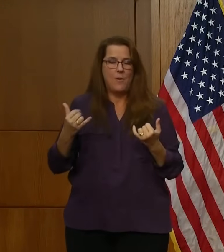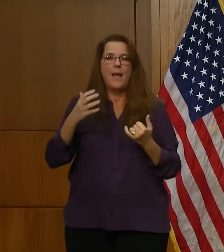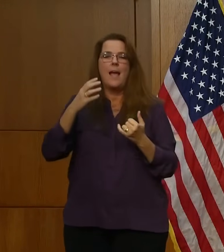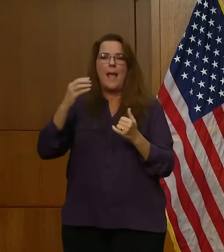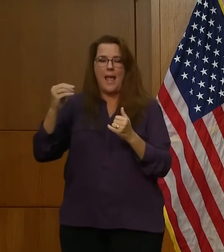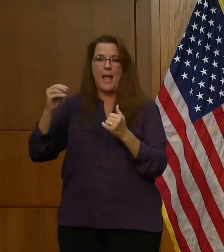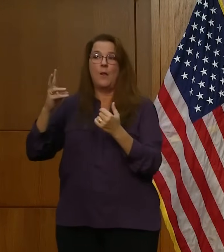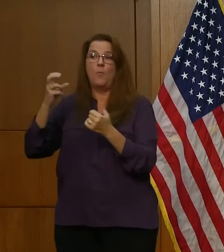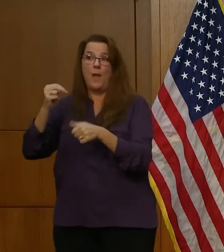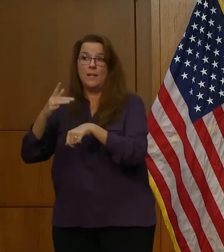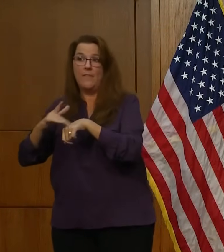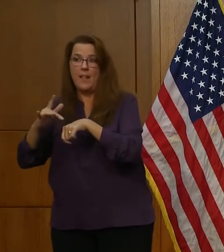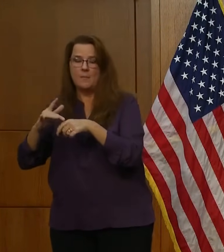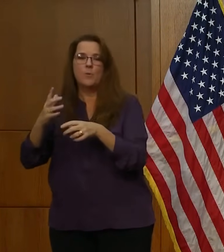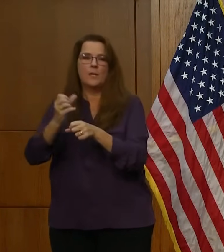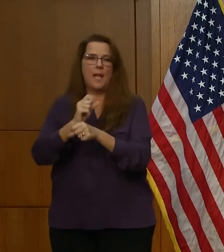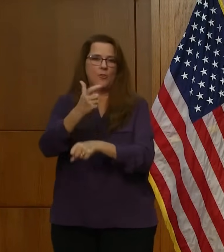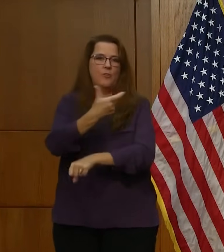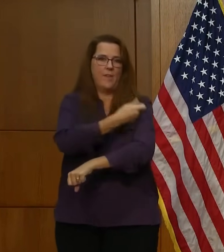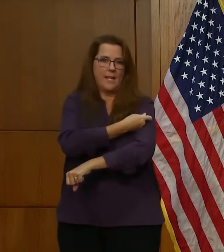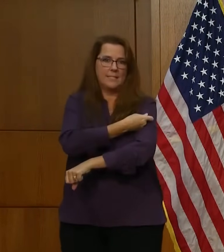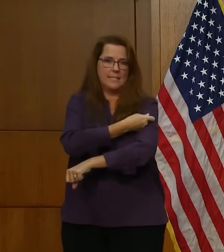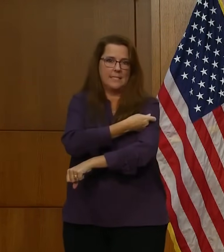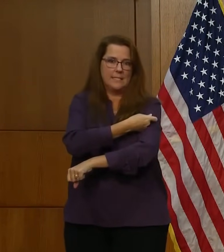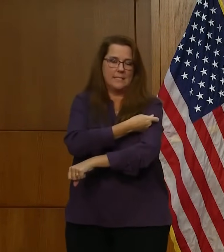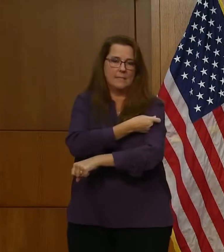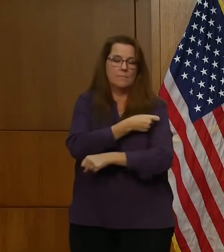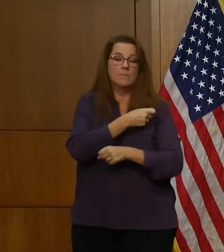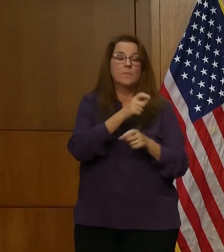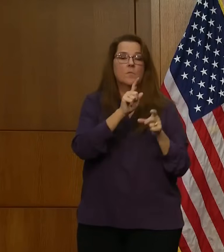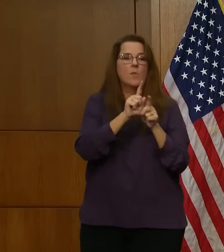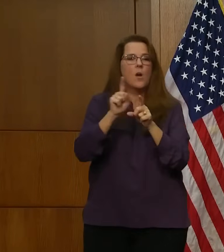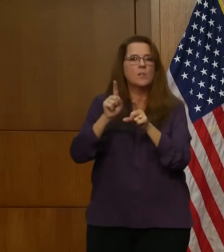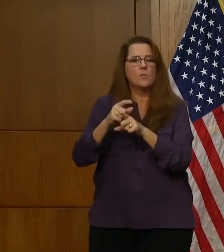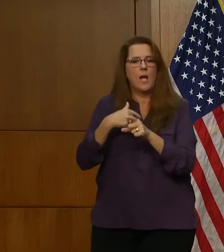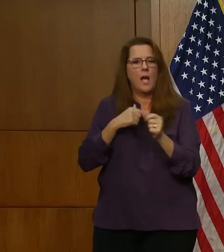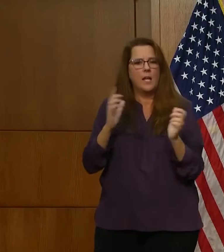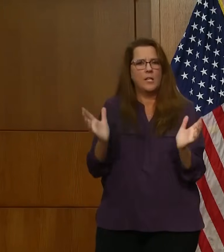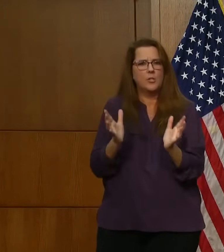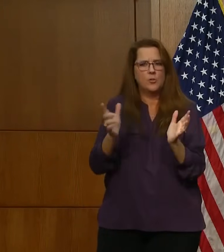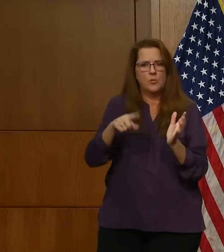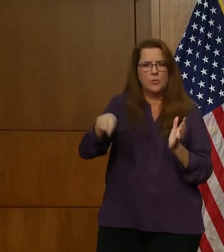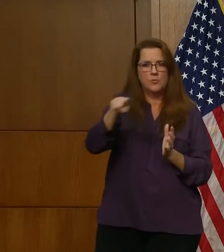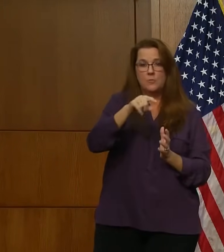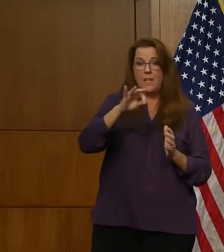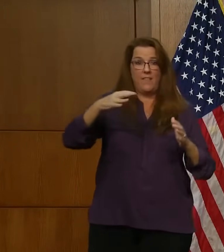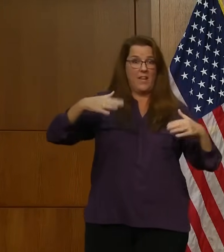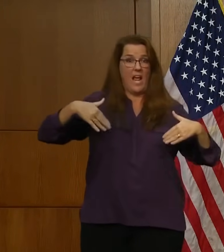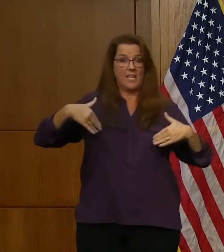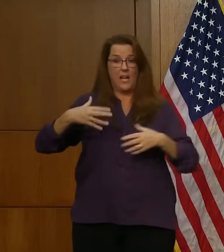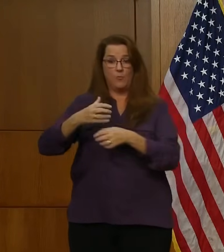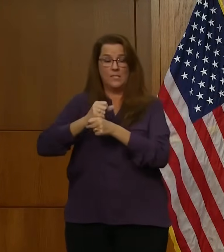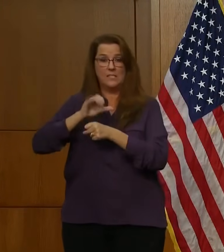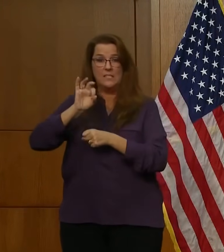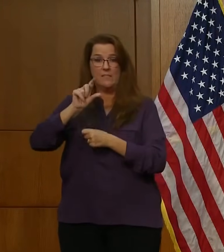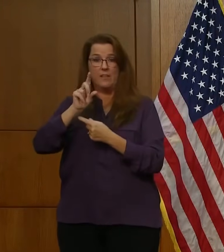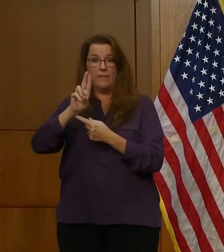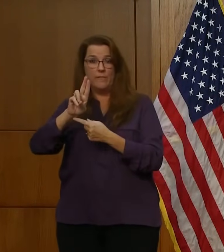DISTANCE NOW. AND GET A VACCINE